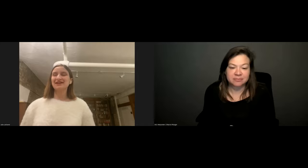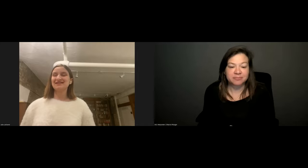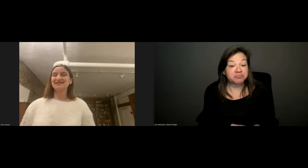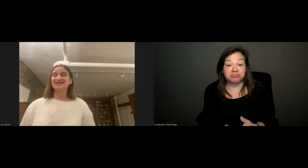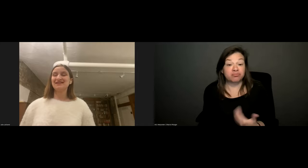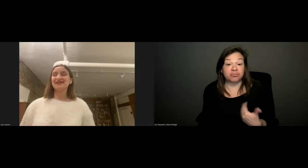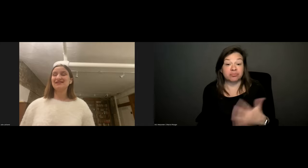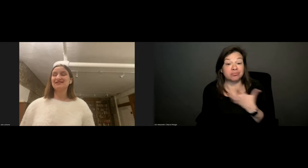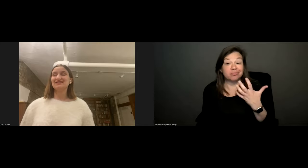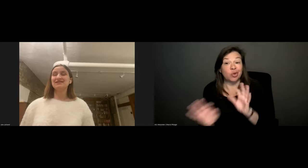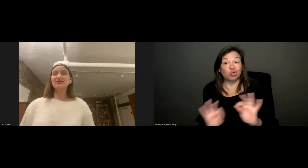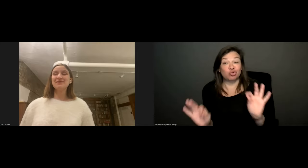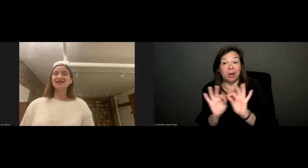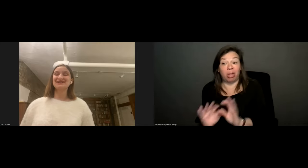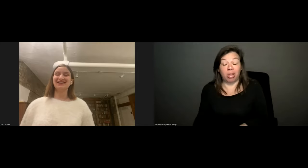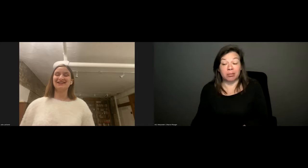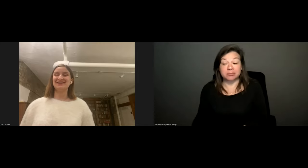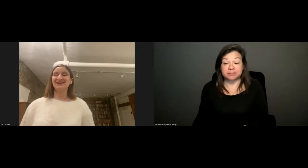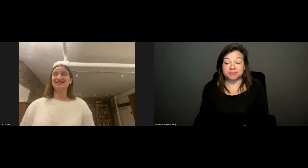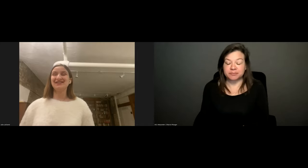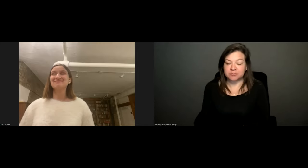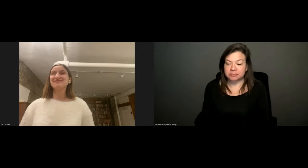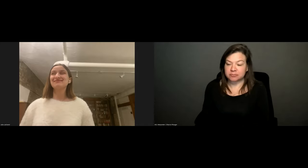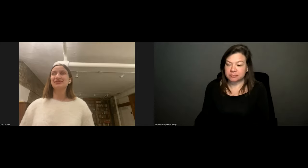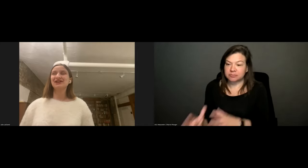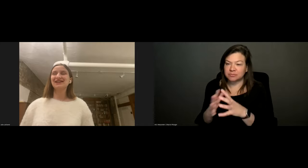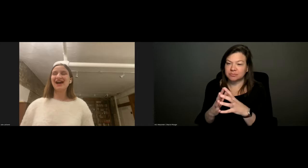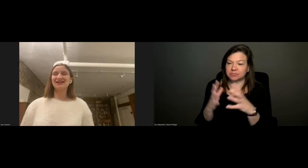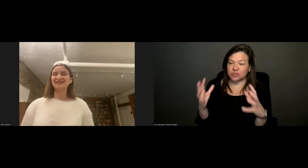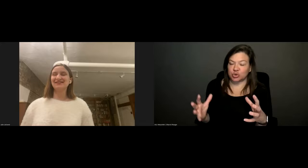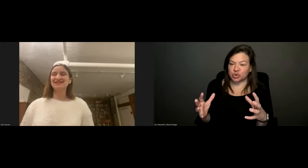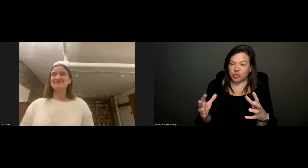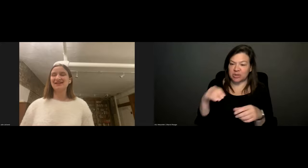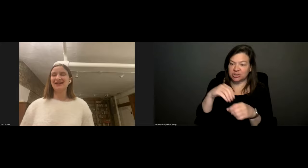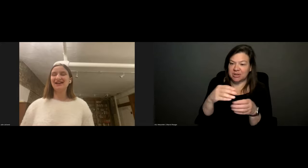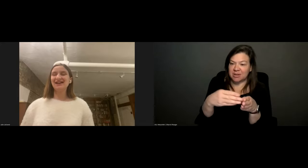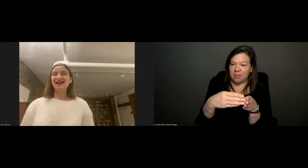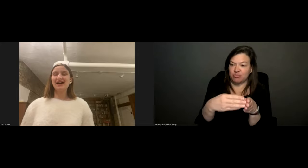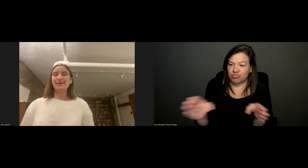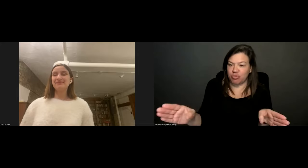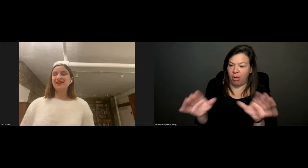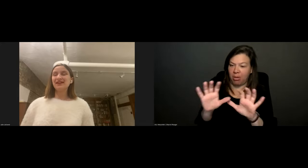because there's so much under, you know, the broad category of disability